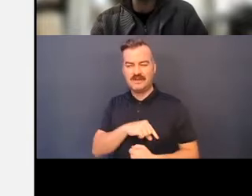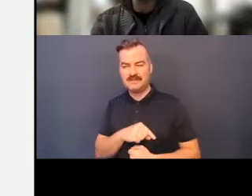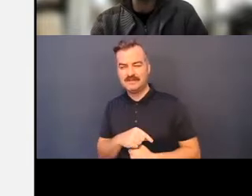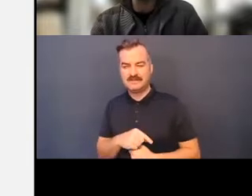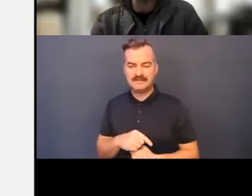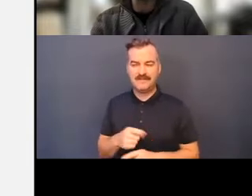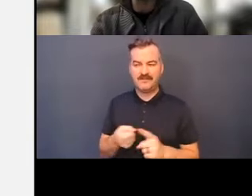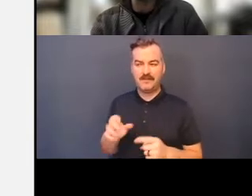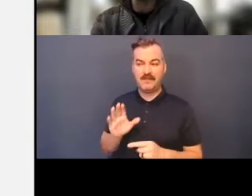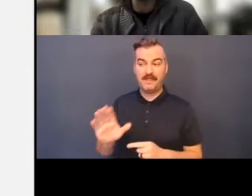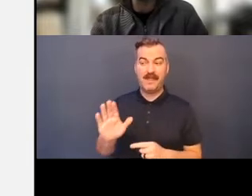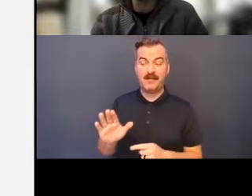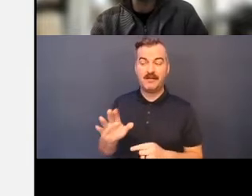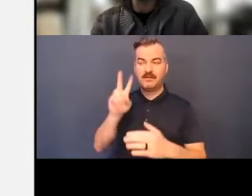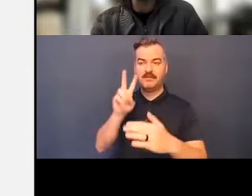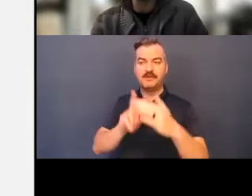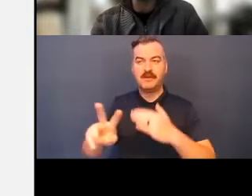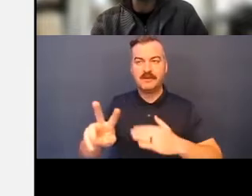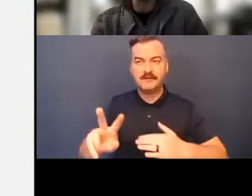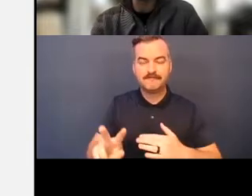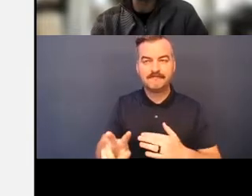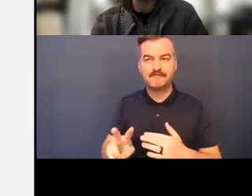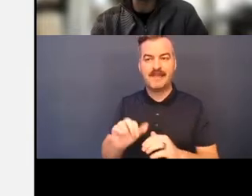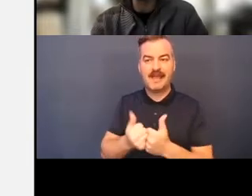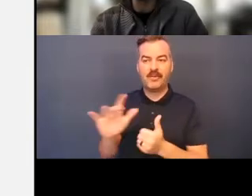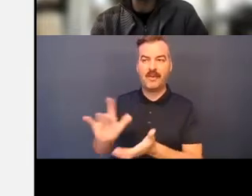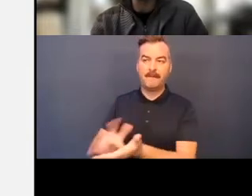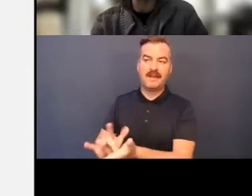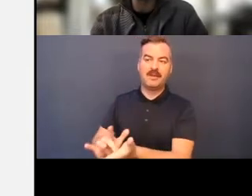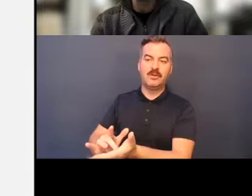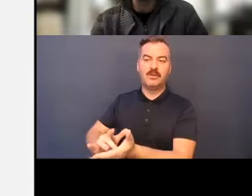by their by the ways in which their 15:33:37 medicalized path, took them off the